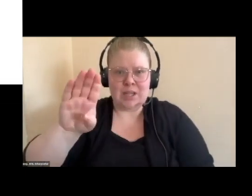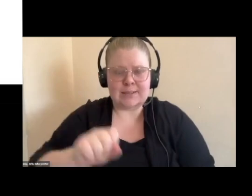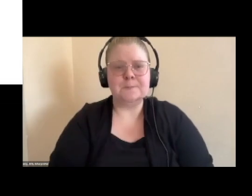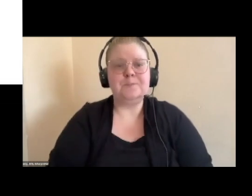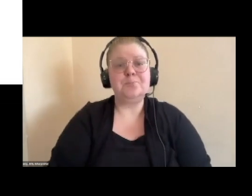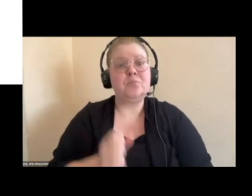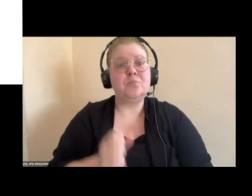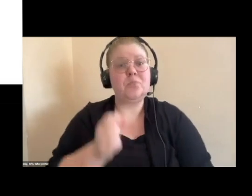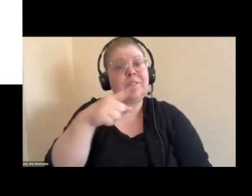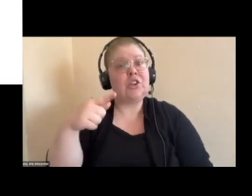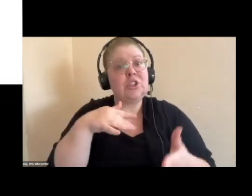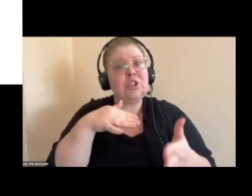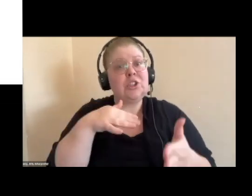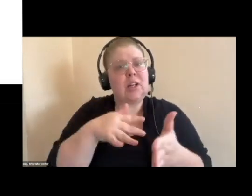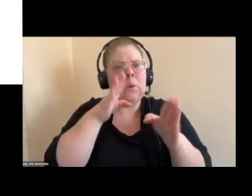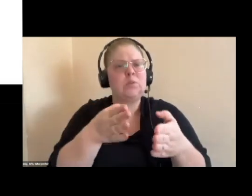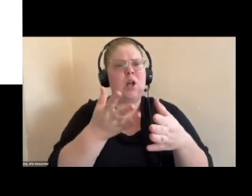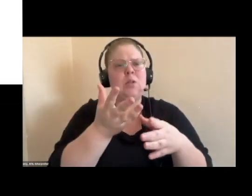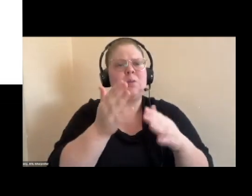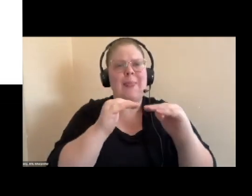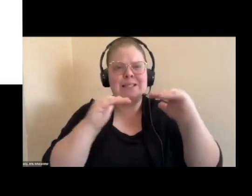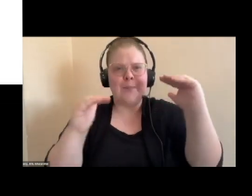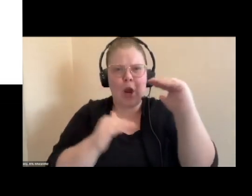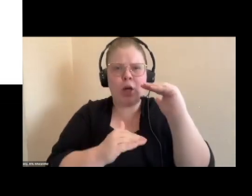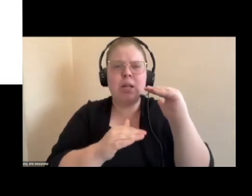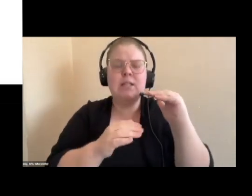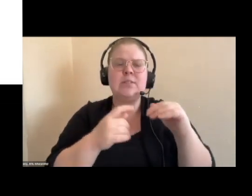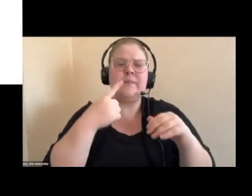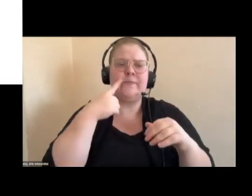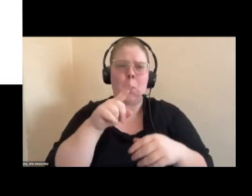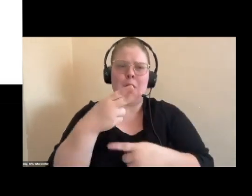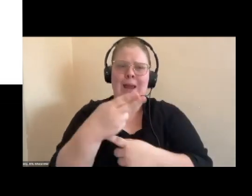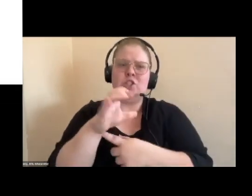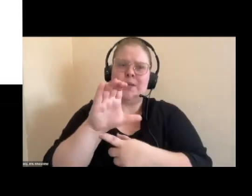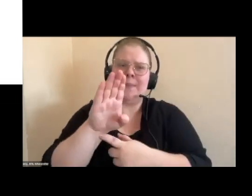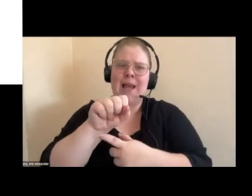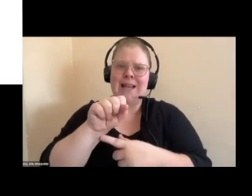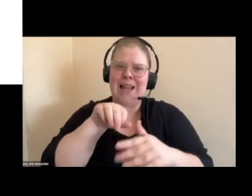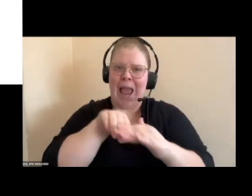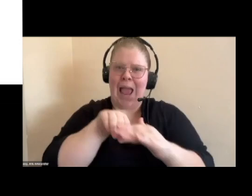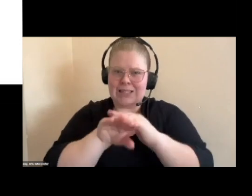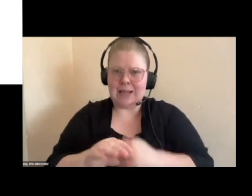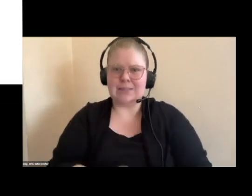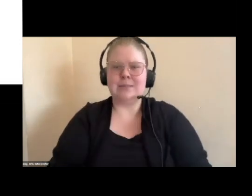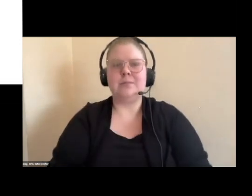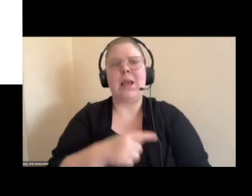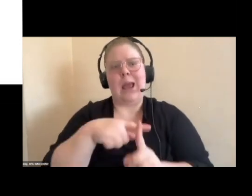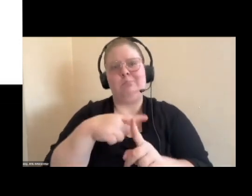the disparities in access to HCBS and utilization.